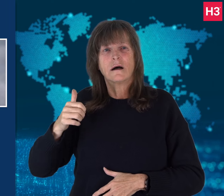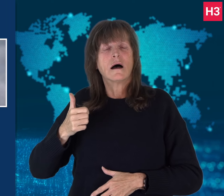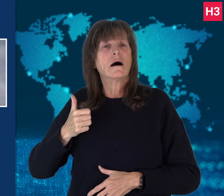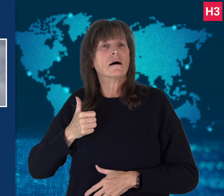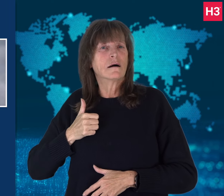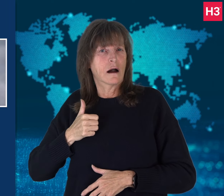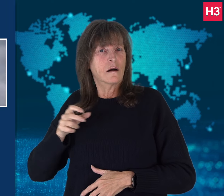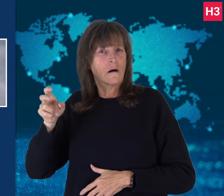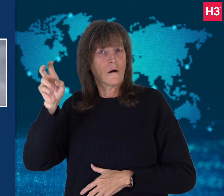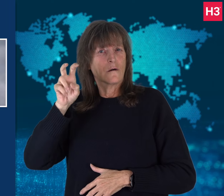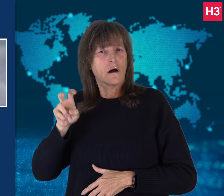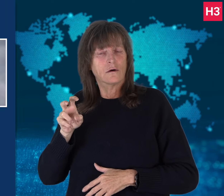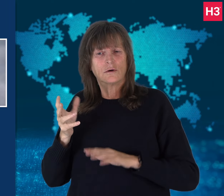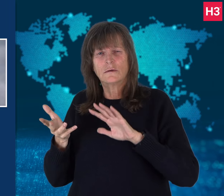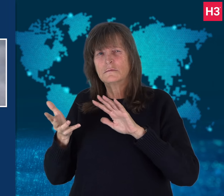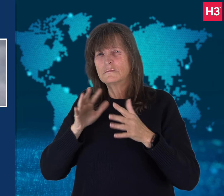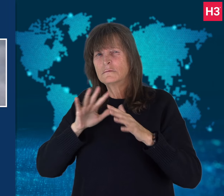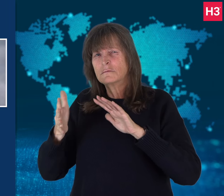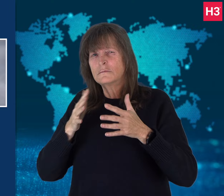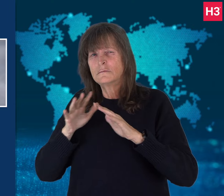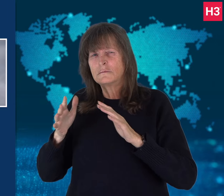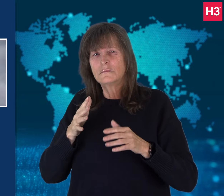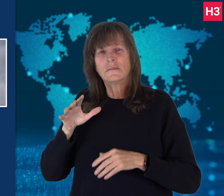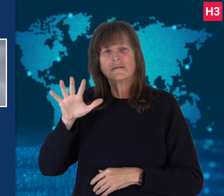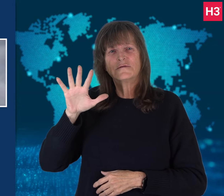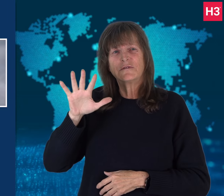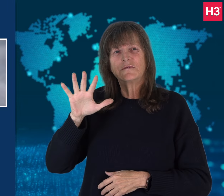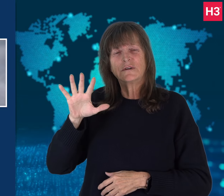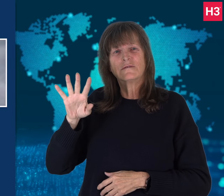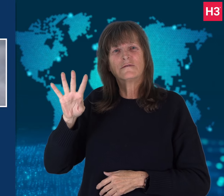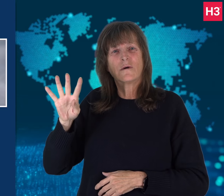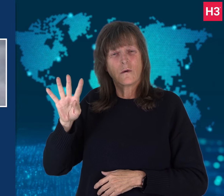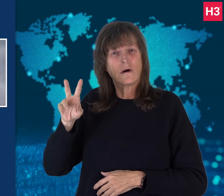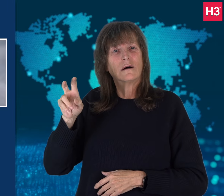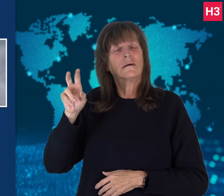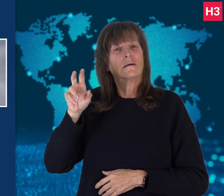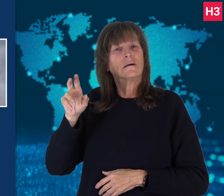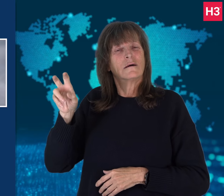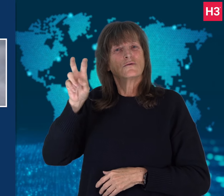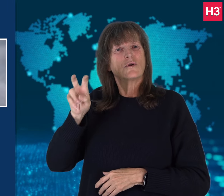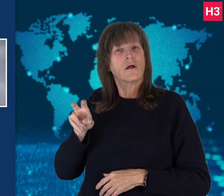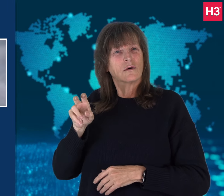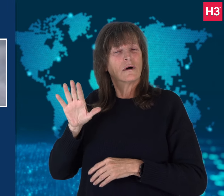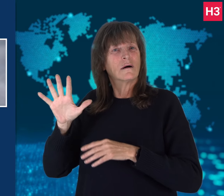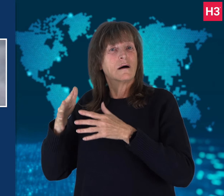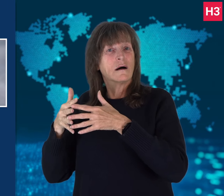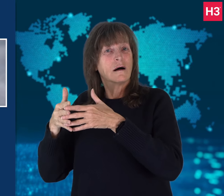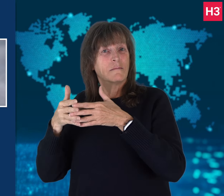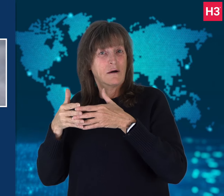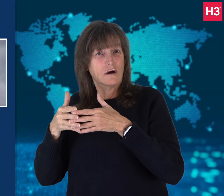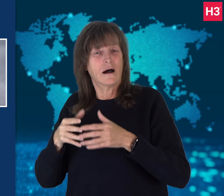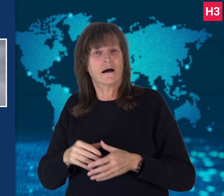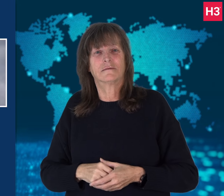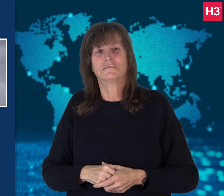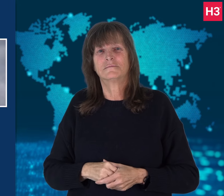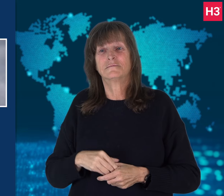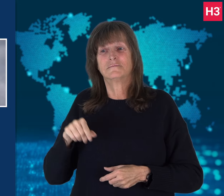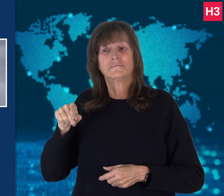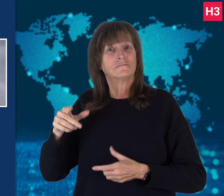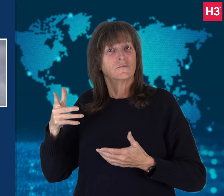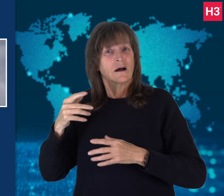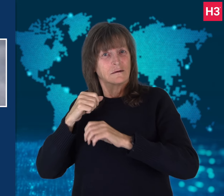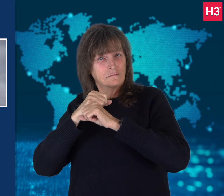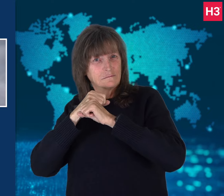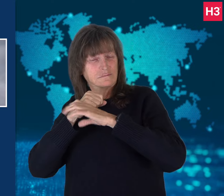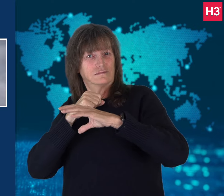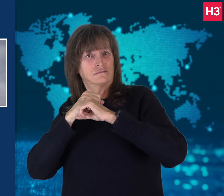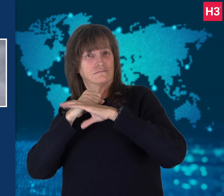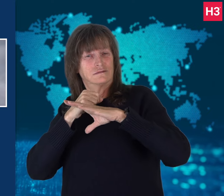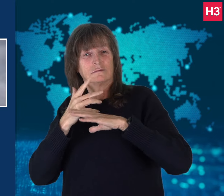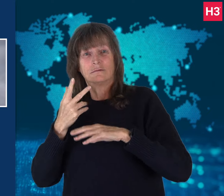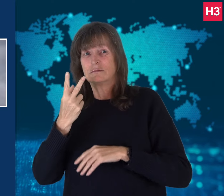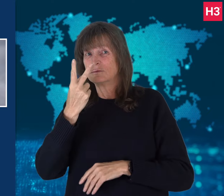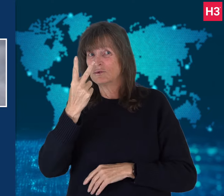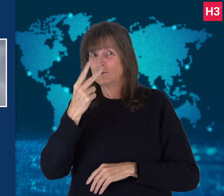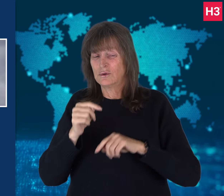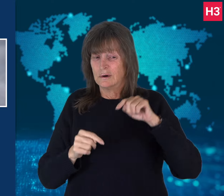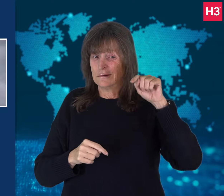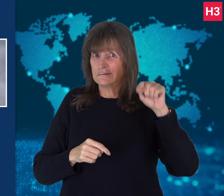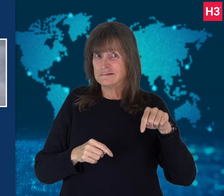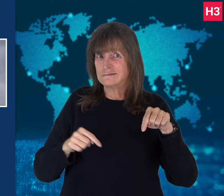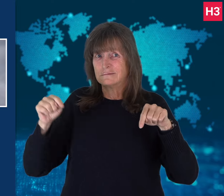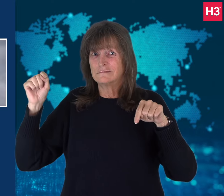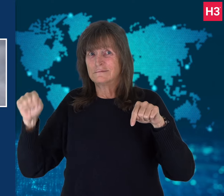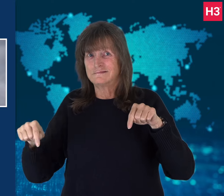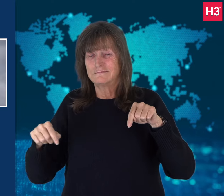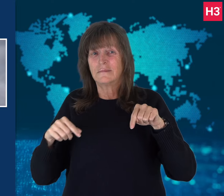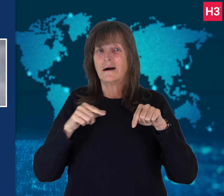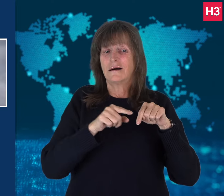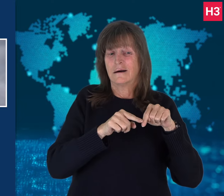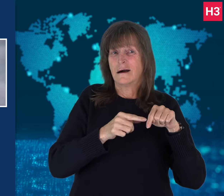about $75 million CAD (approx. US$54 million) to run the ads